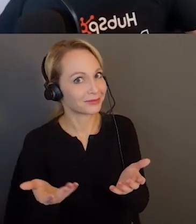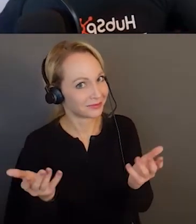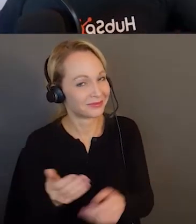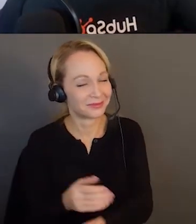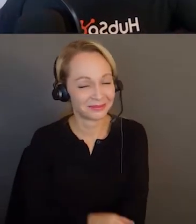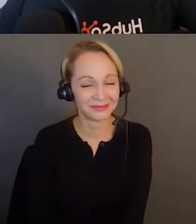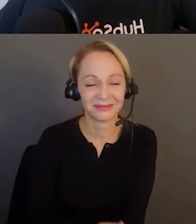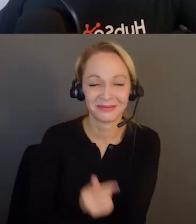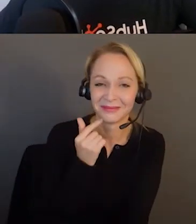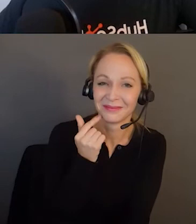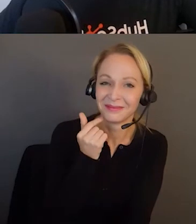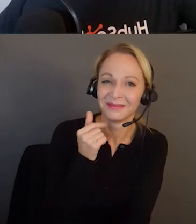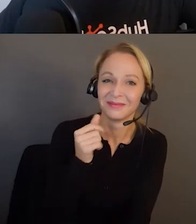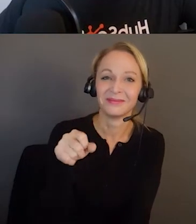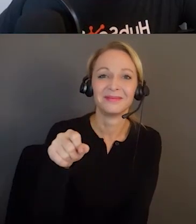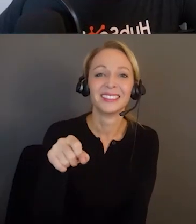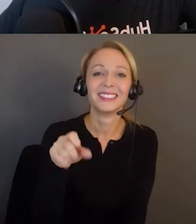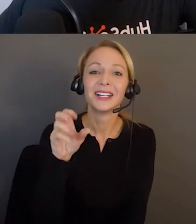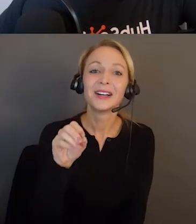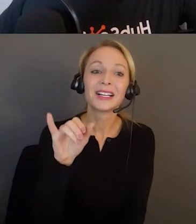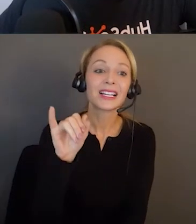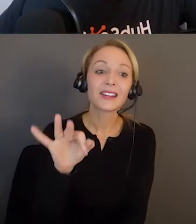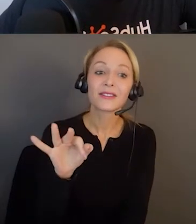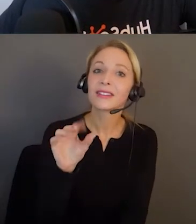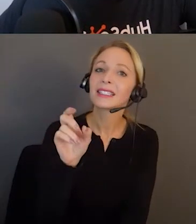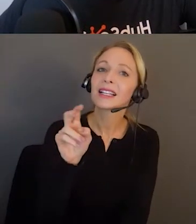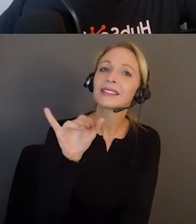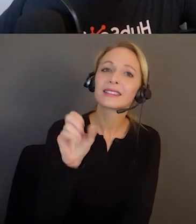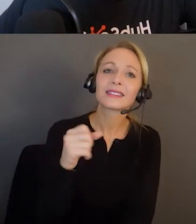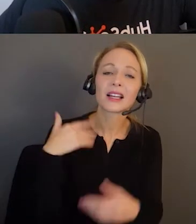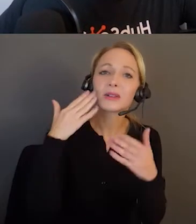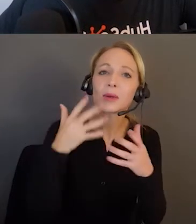SO IF I DON'T KNOW MUCH ABOUT JUST THE API'S IN